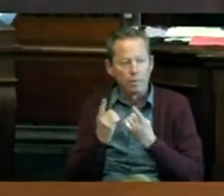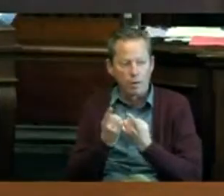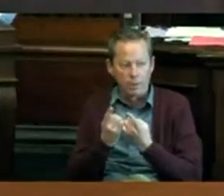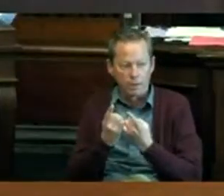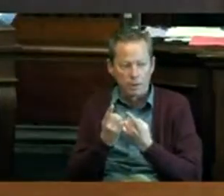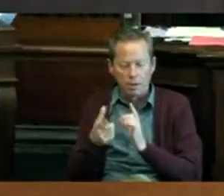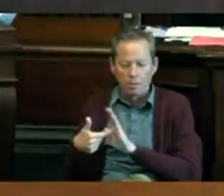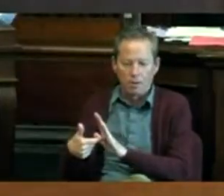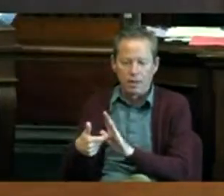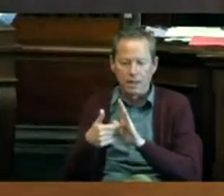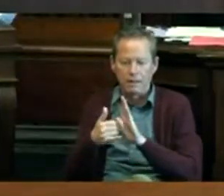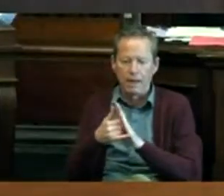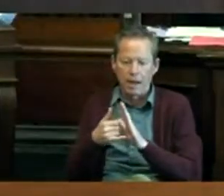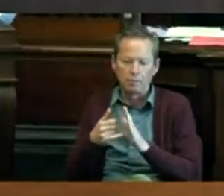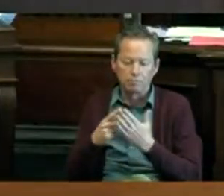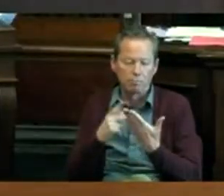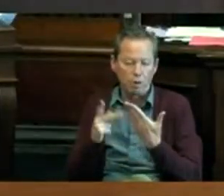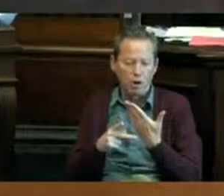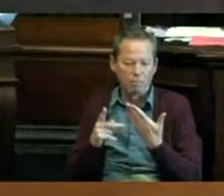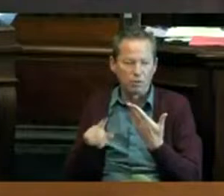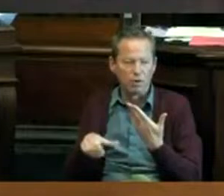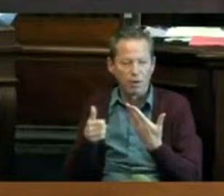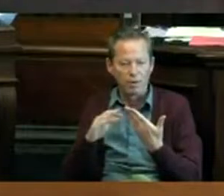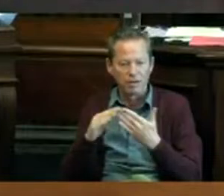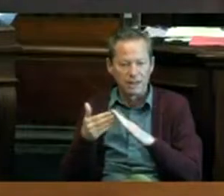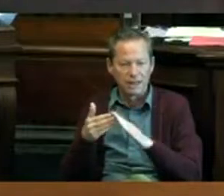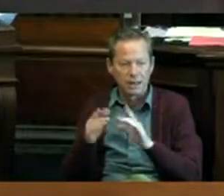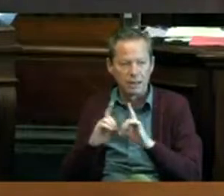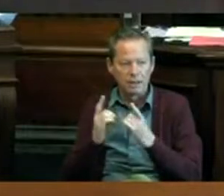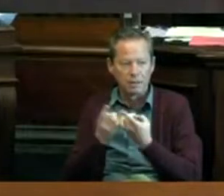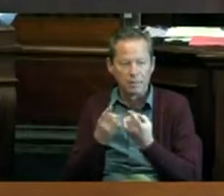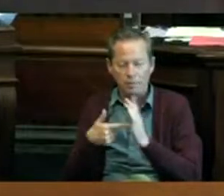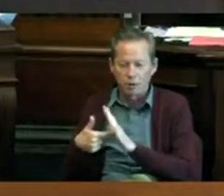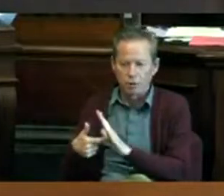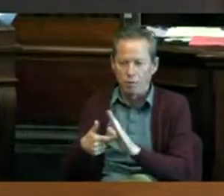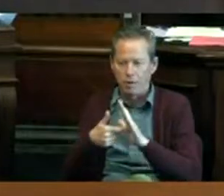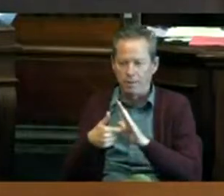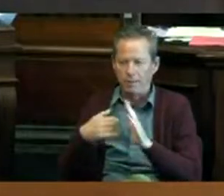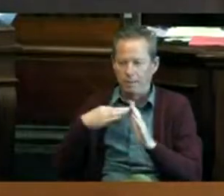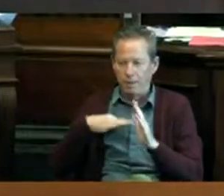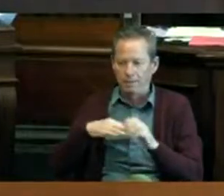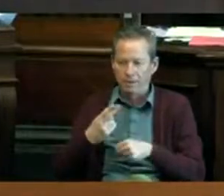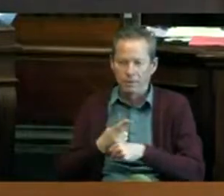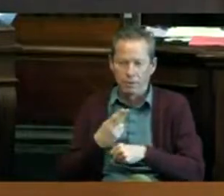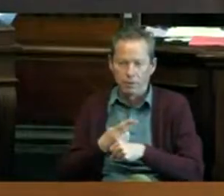would imagine the following fiscal year is when we start